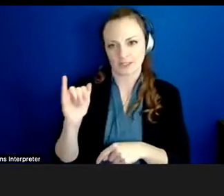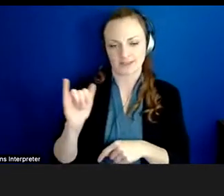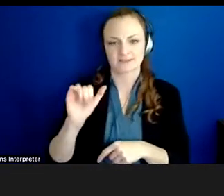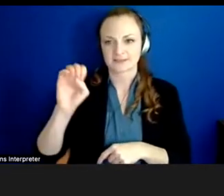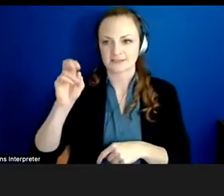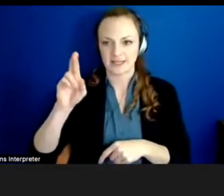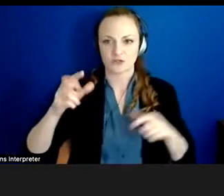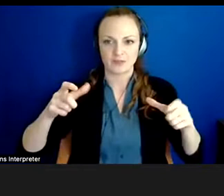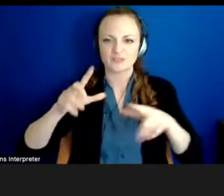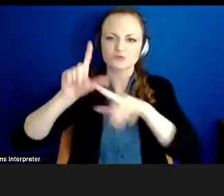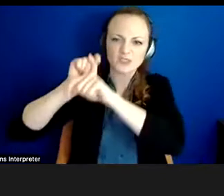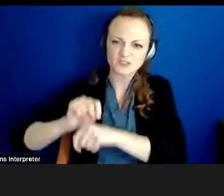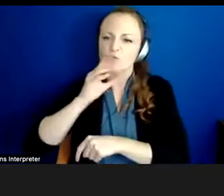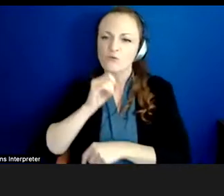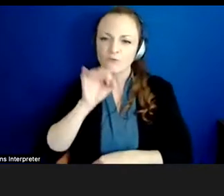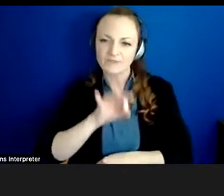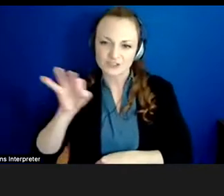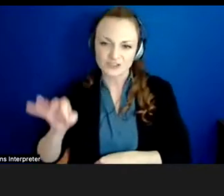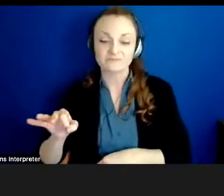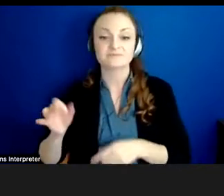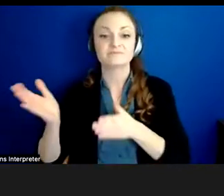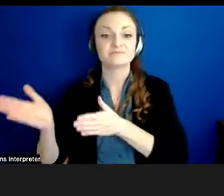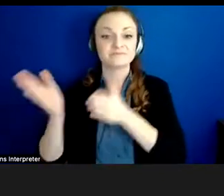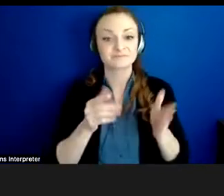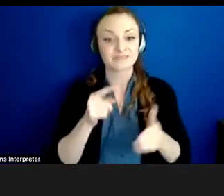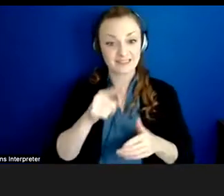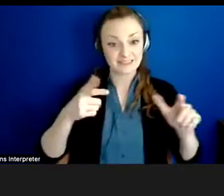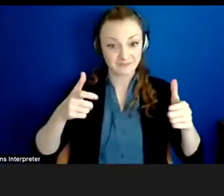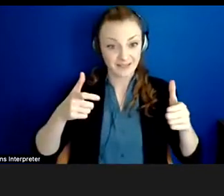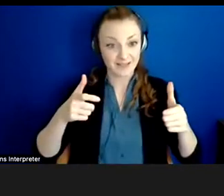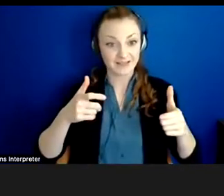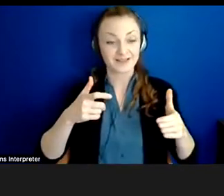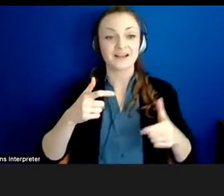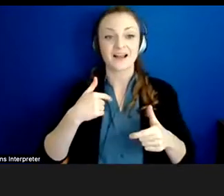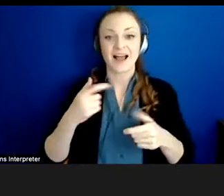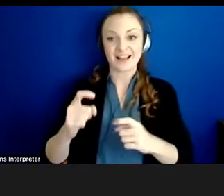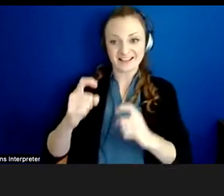plate that I got for my wedding. 19:14:41 Let me rephrase that that I chose